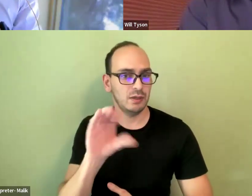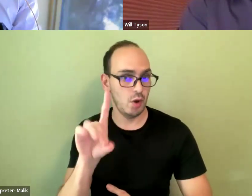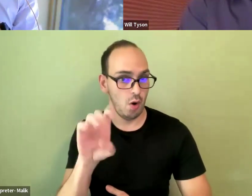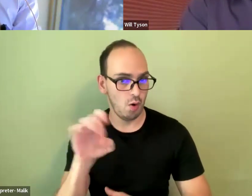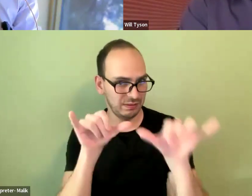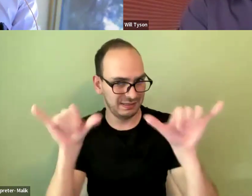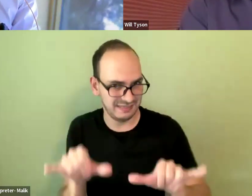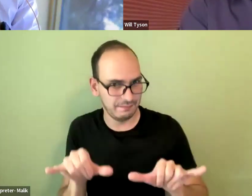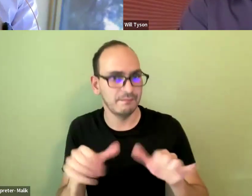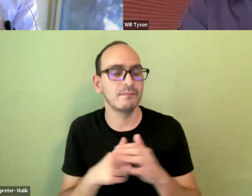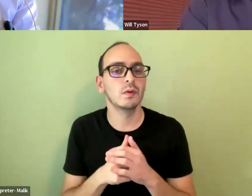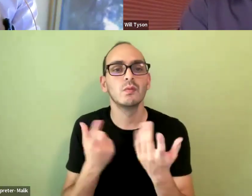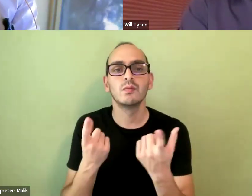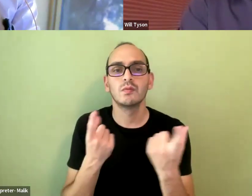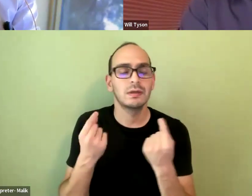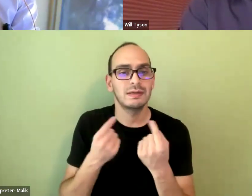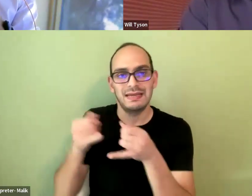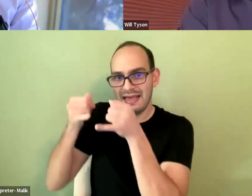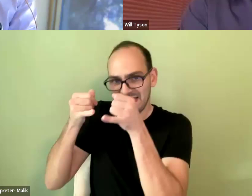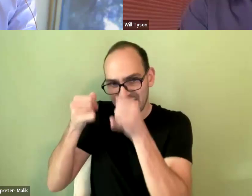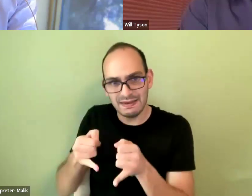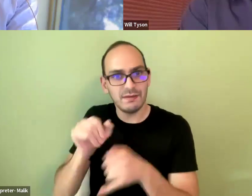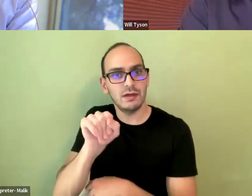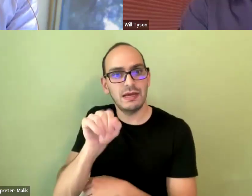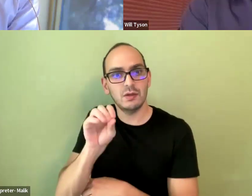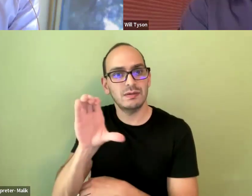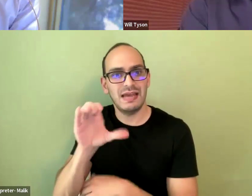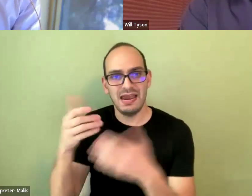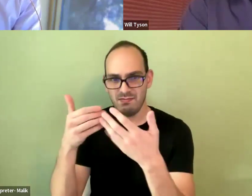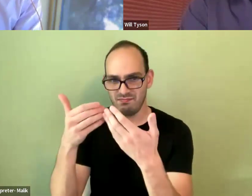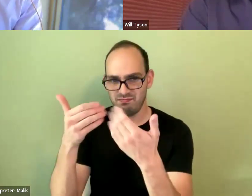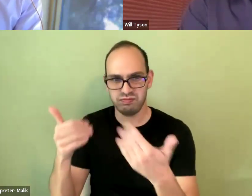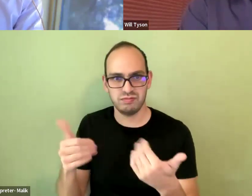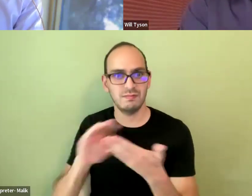what it does it takes an individual SOC and dis-aggregates into skills.